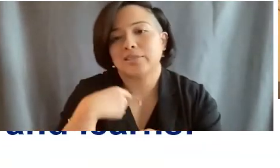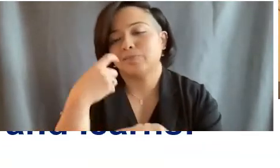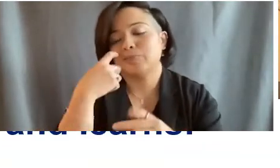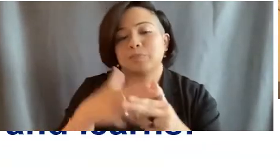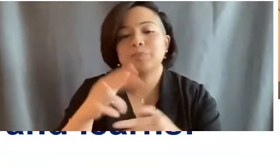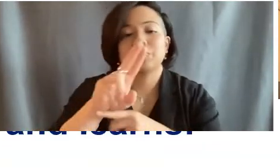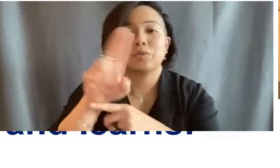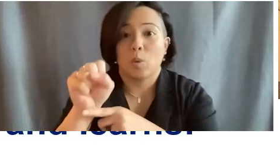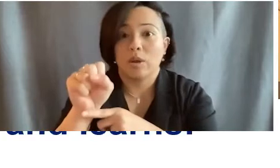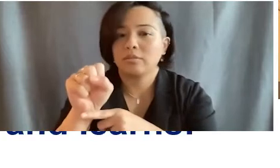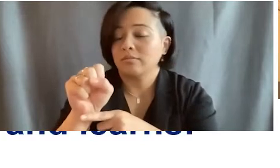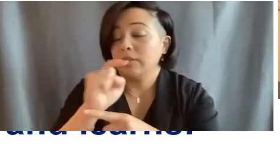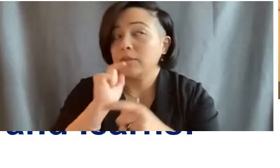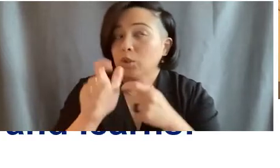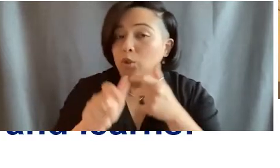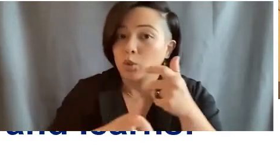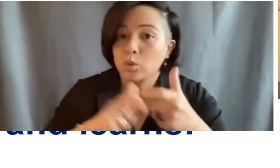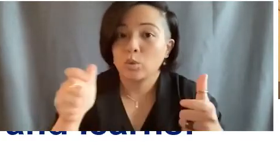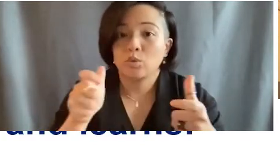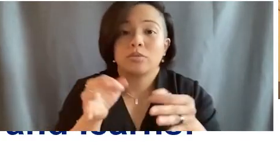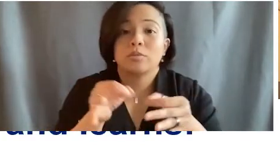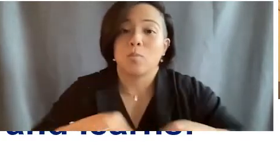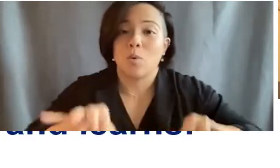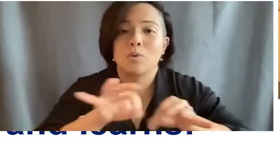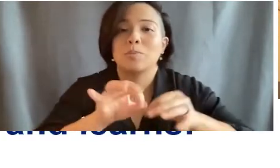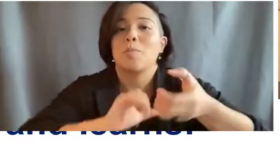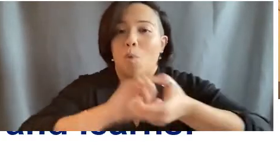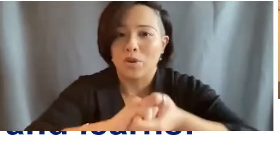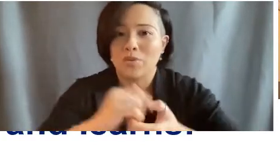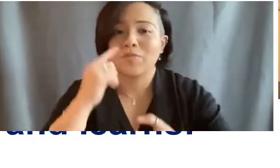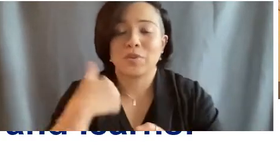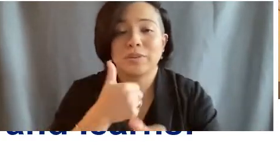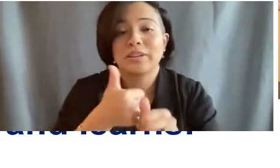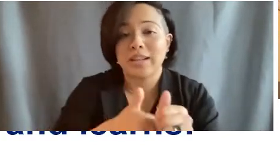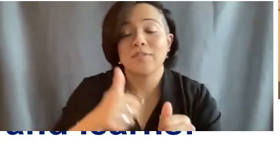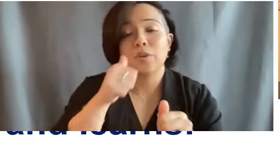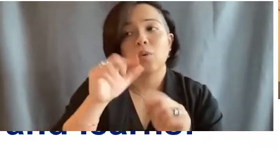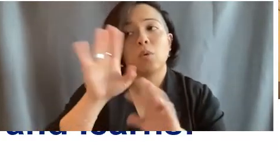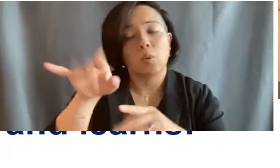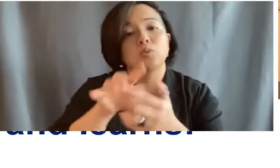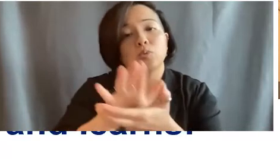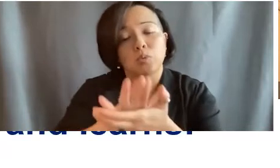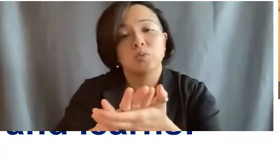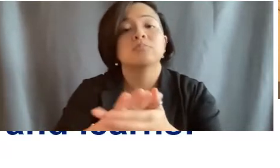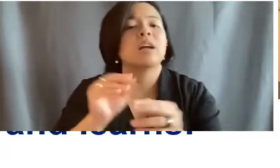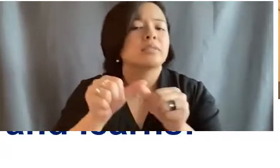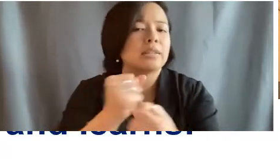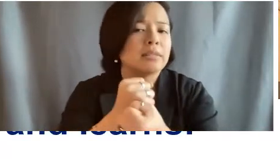hugely important partner for us. So, every girl, goes to school, safe, stays safe and learns. I'm going to come back to that staying.